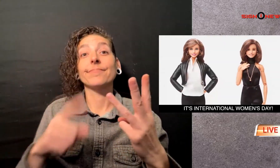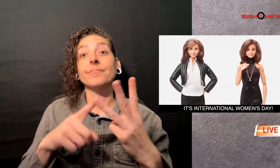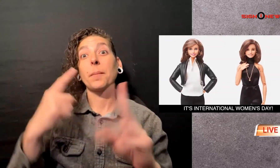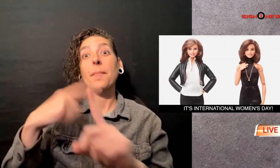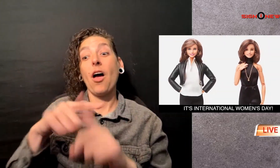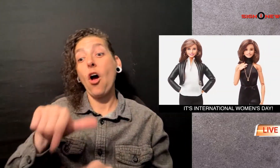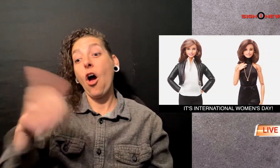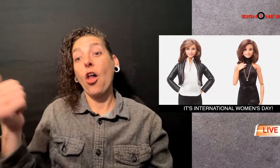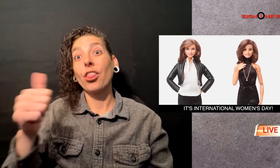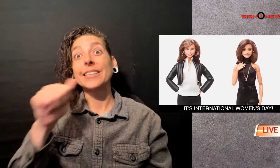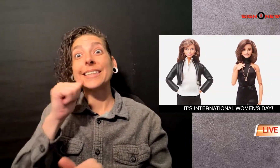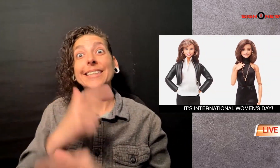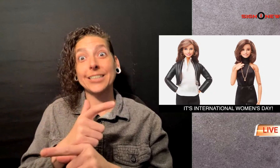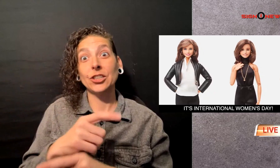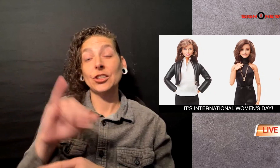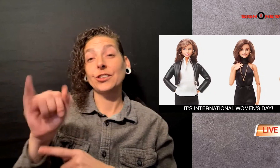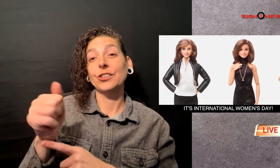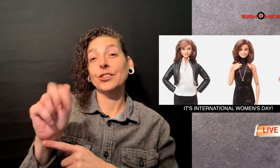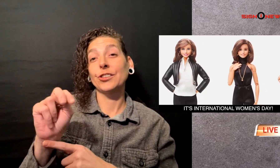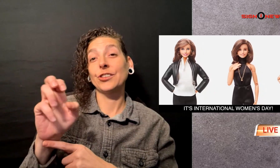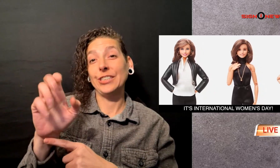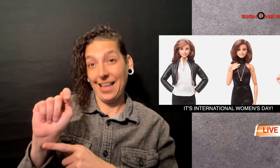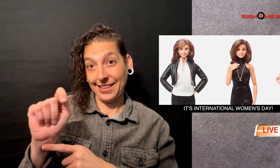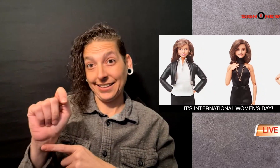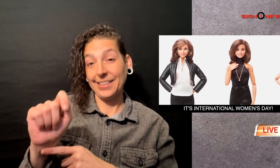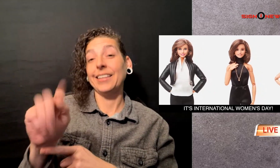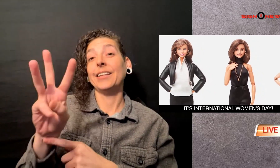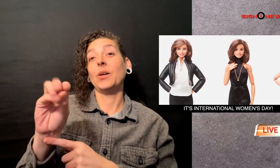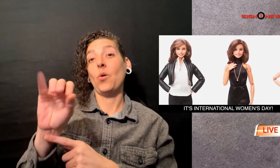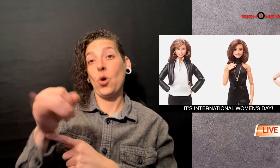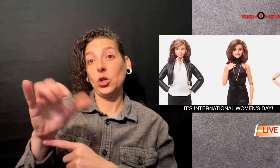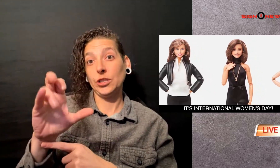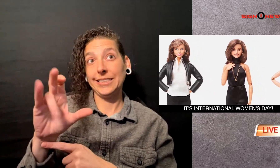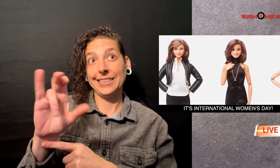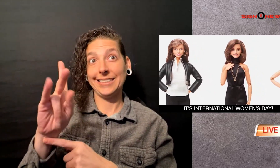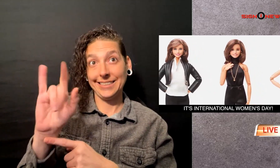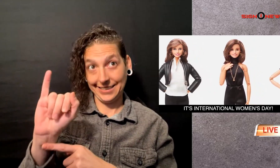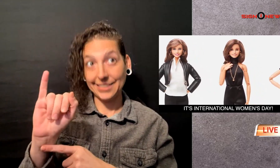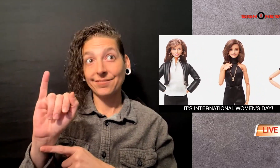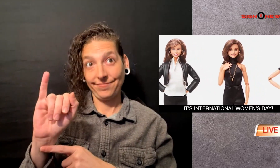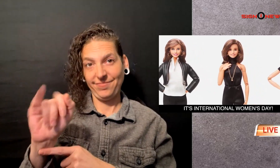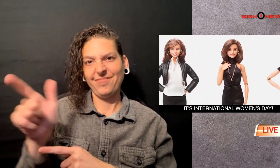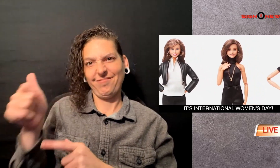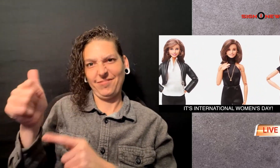and their other sister Janet Wojcicki is a professor